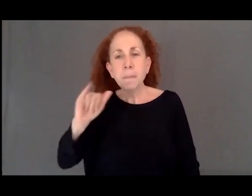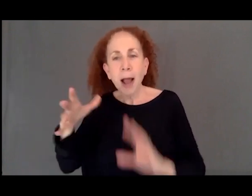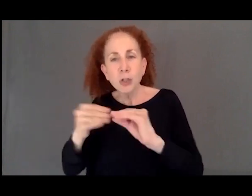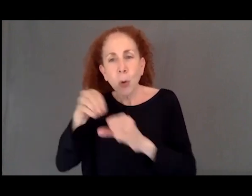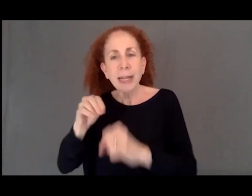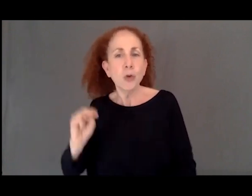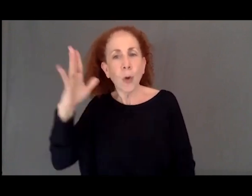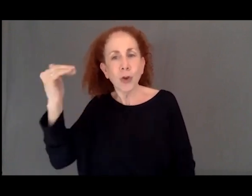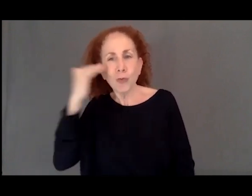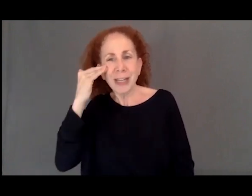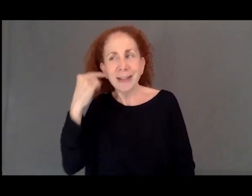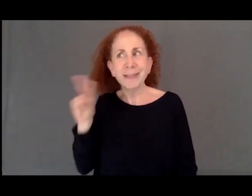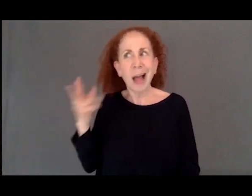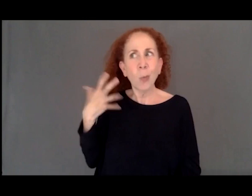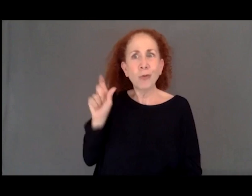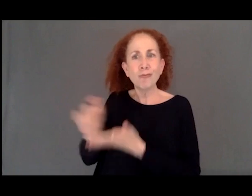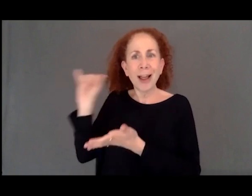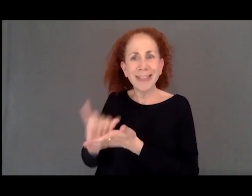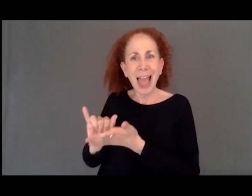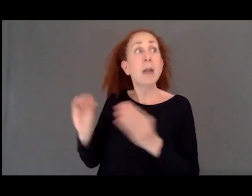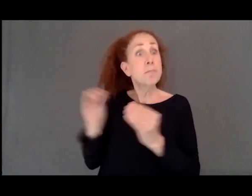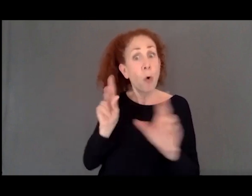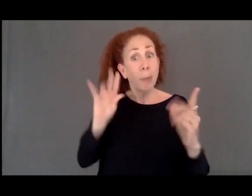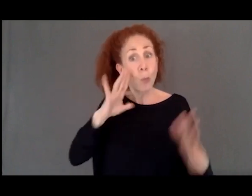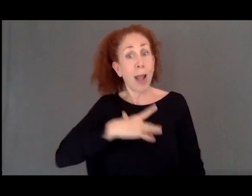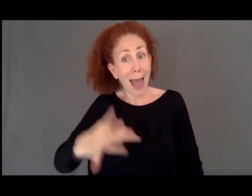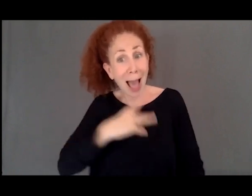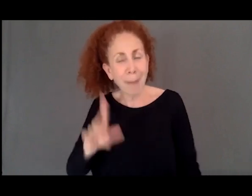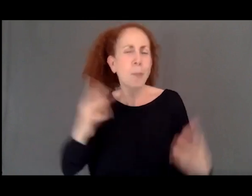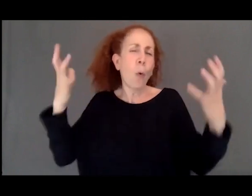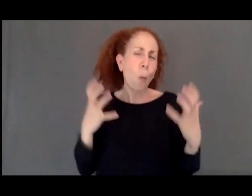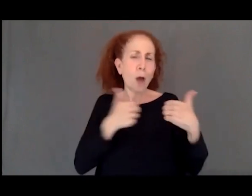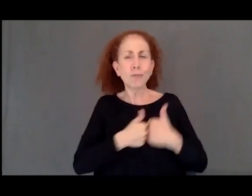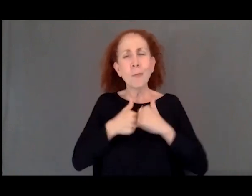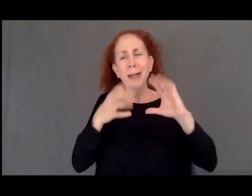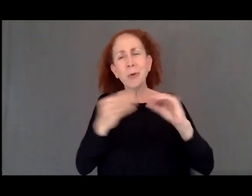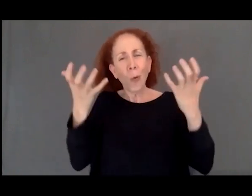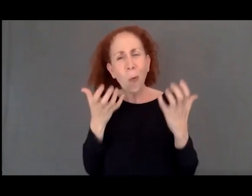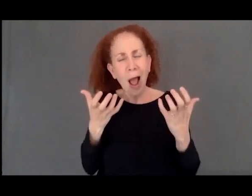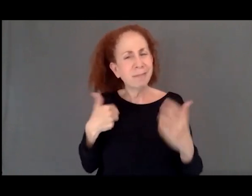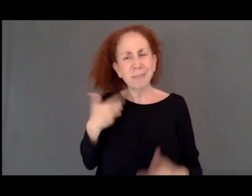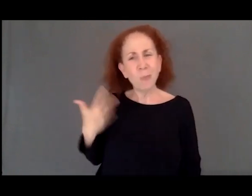And I thought, I don't want to write that kind of a book. I know it's more crowd-appealing. Everybody wants to here see the romantic story, whatever.